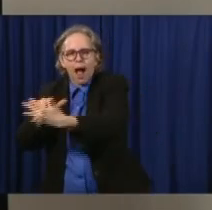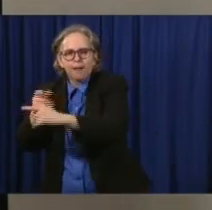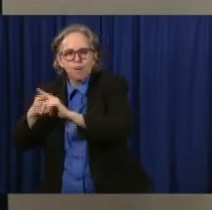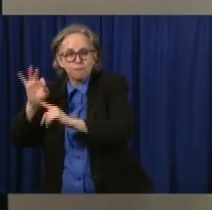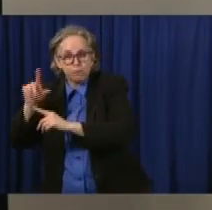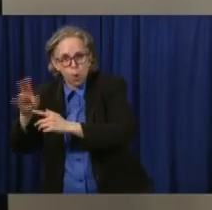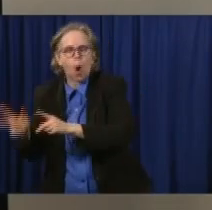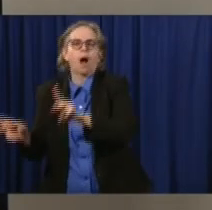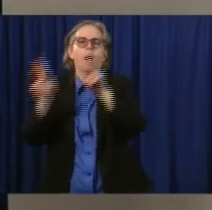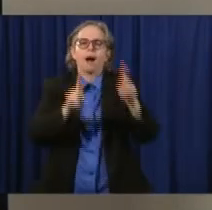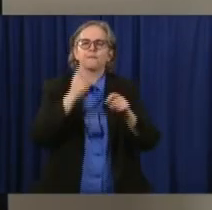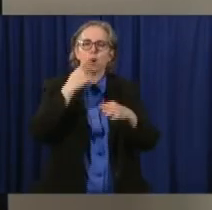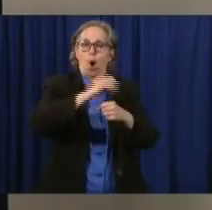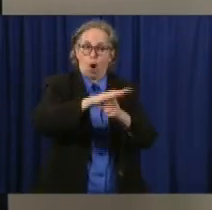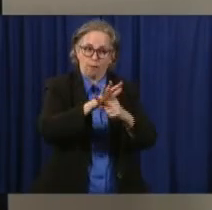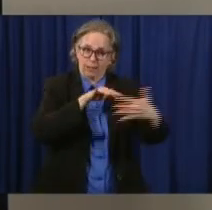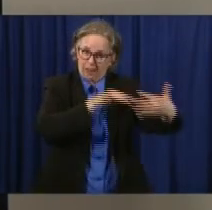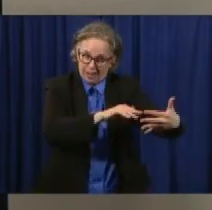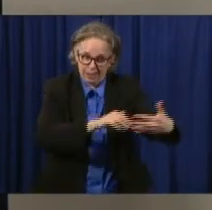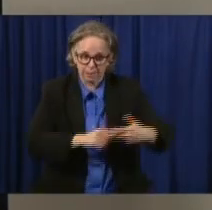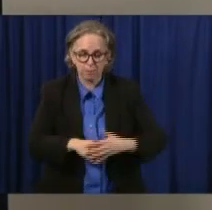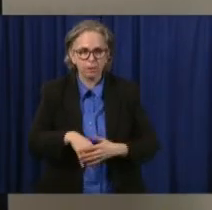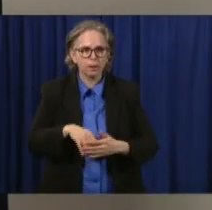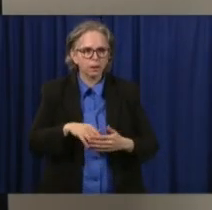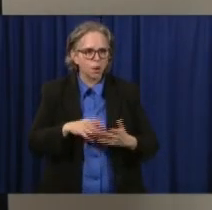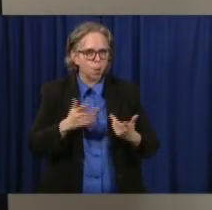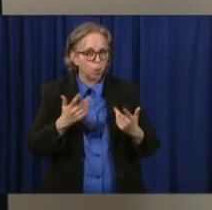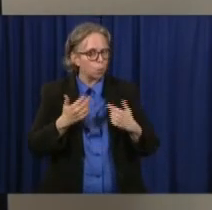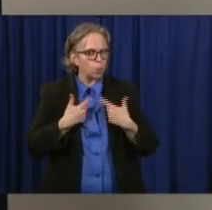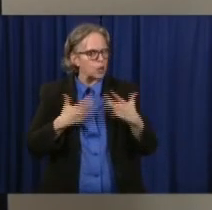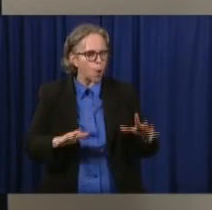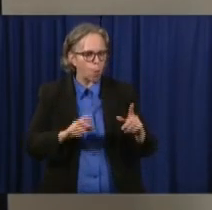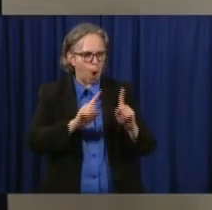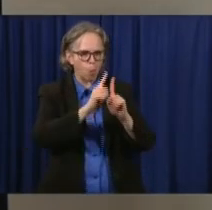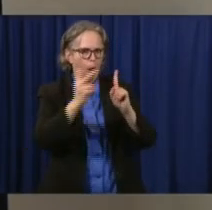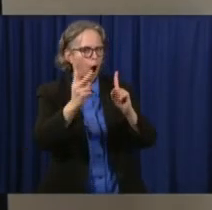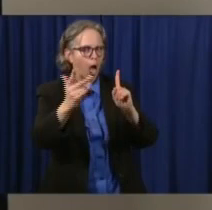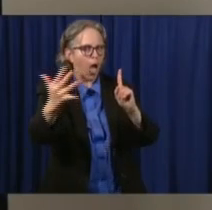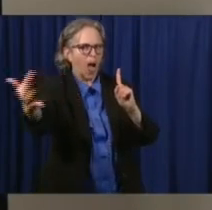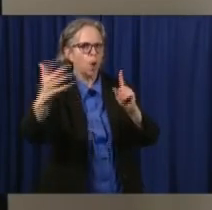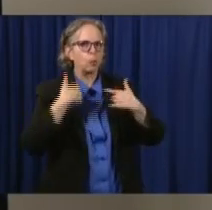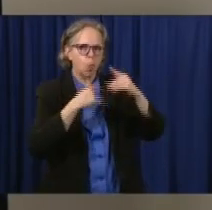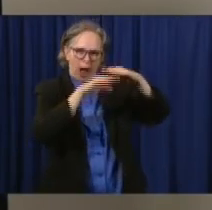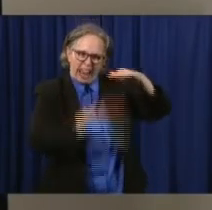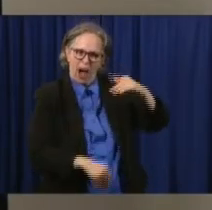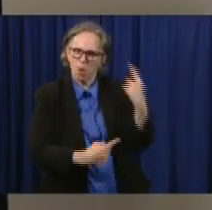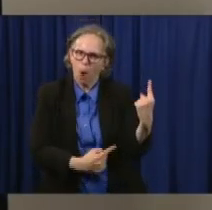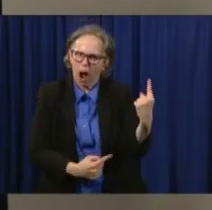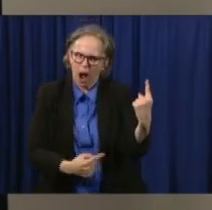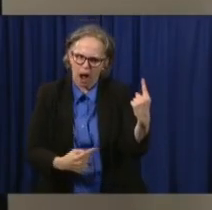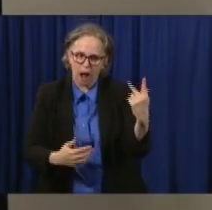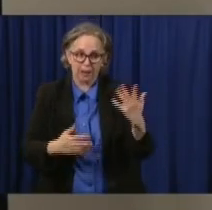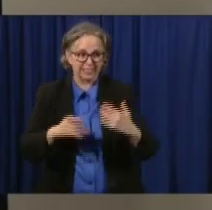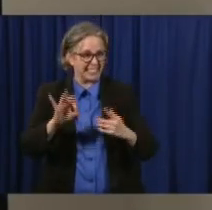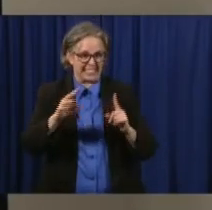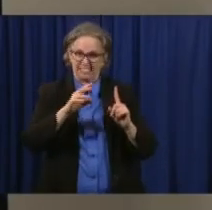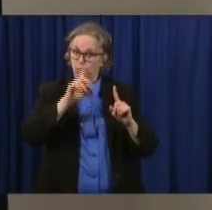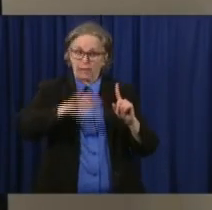THE WINTER DURING PEAK LOOSES IN OUR HOSPITALS CAN BE AT 95% CAPACITY JUST FROM THE FLU ALONE THAT IS A MEASURE THAT WE CAN LOOK TO.